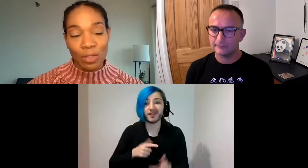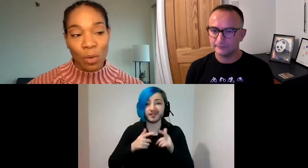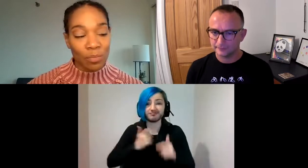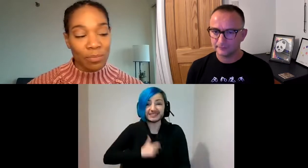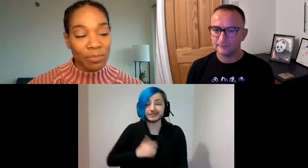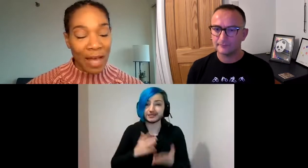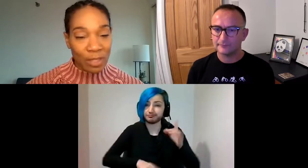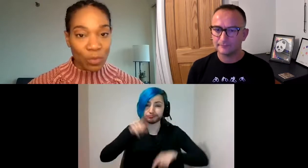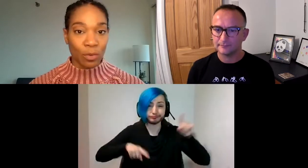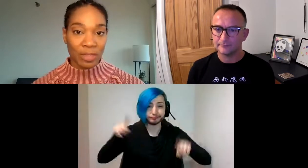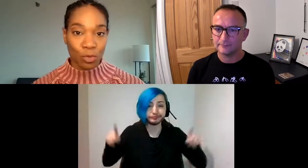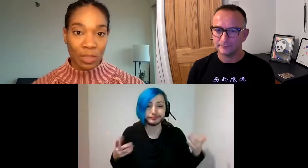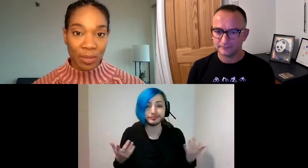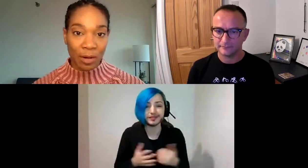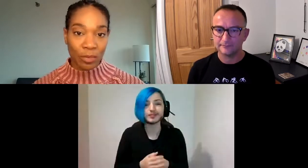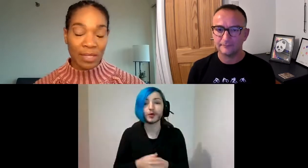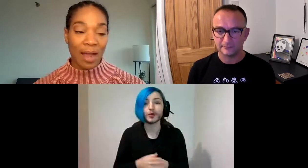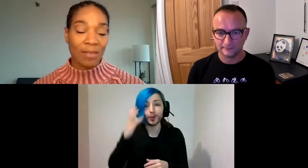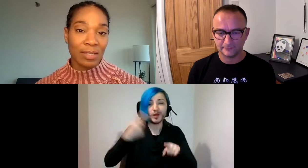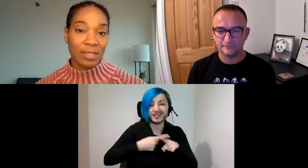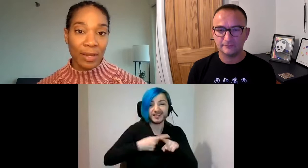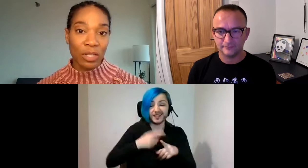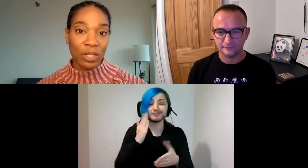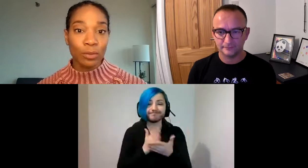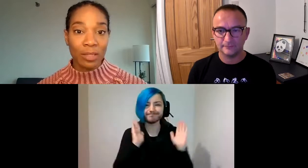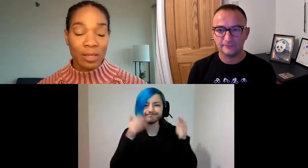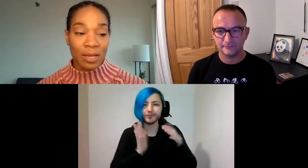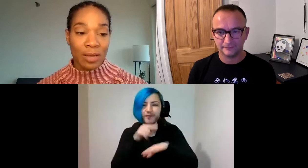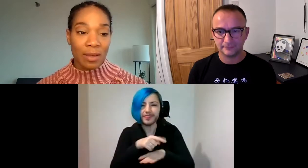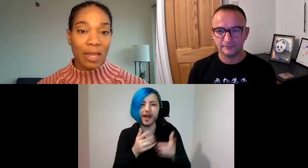identities, because that is what I was finding was not